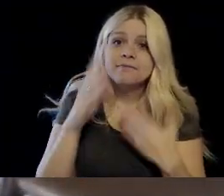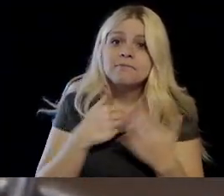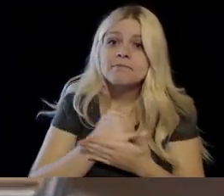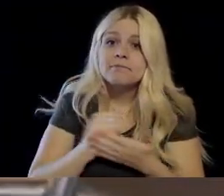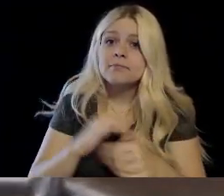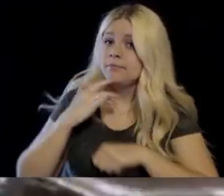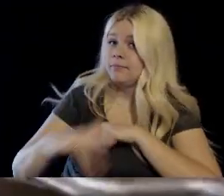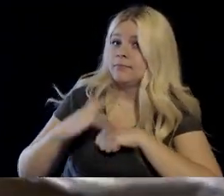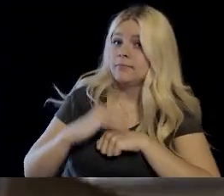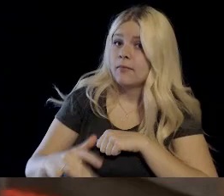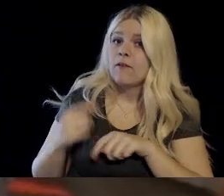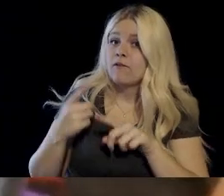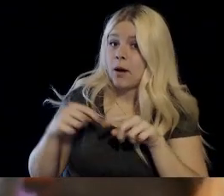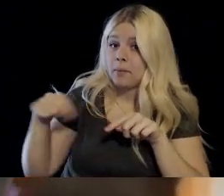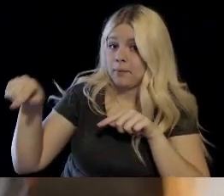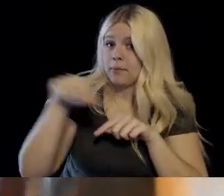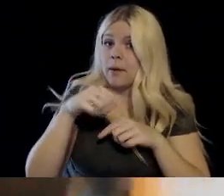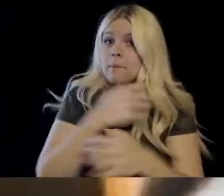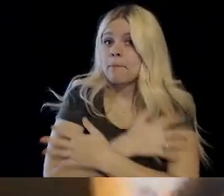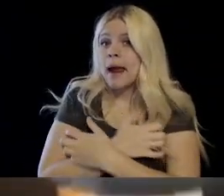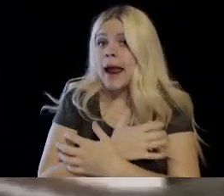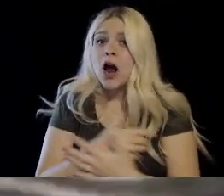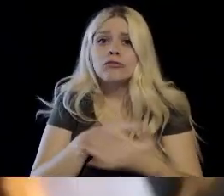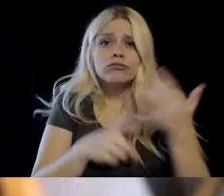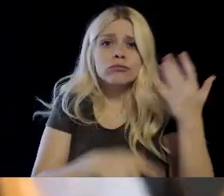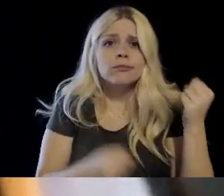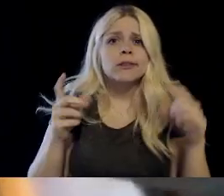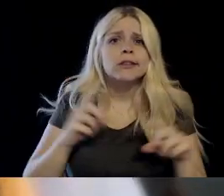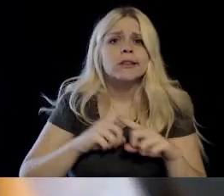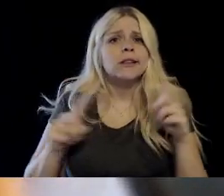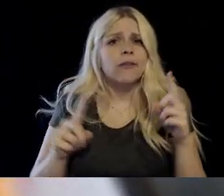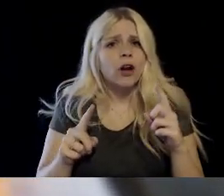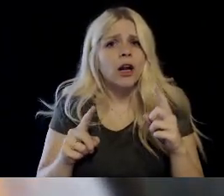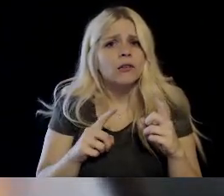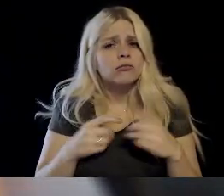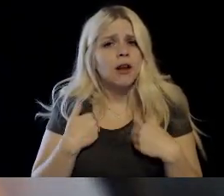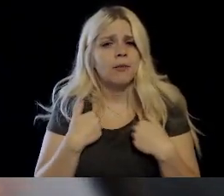our species. And this week we've been focusing on, um, animal art. It's kind of been our